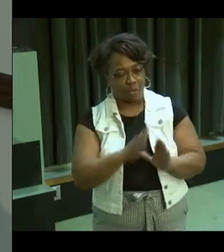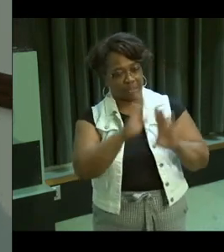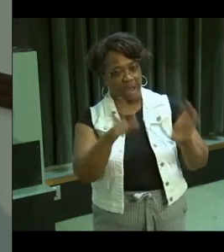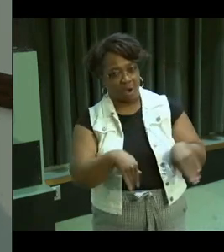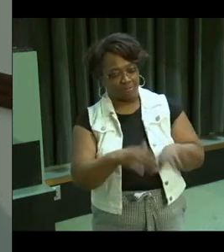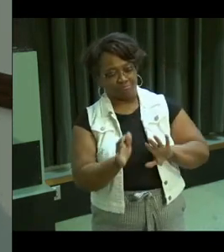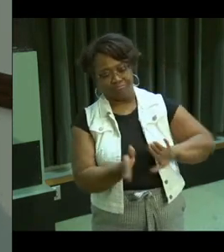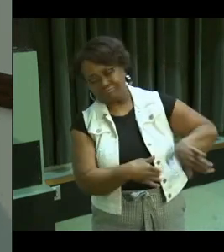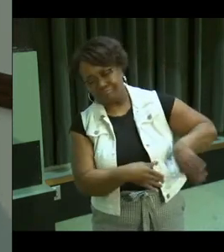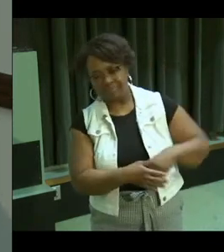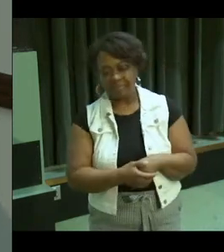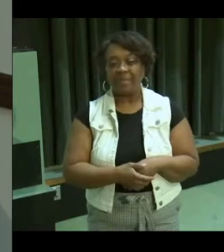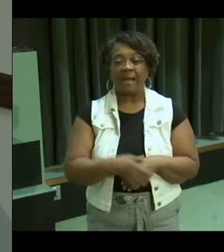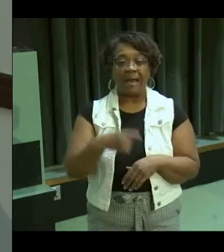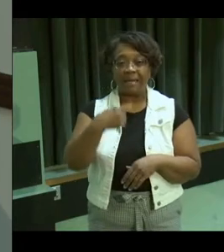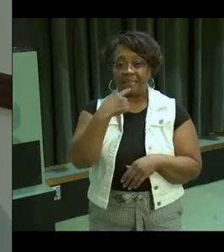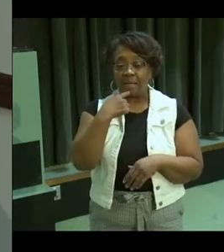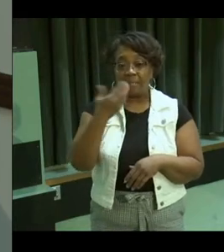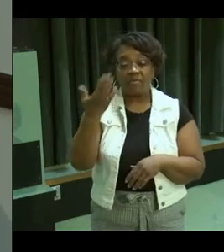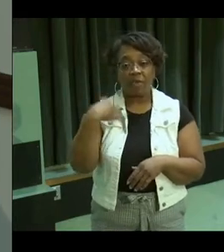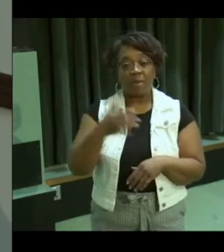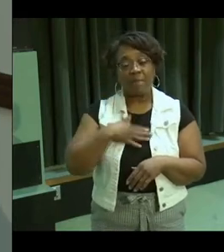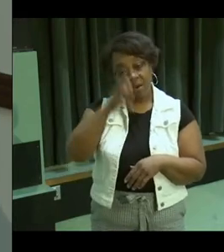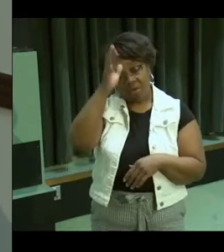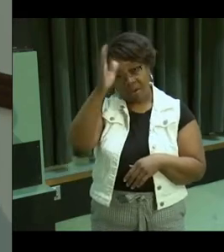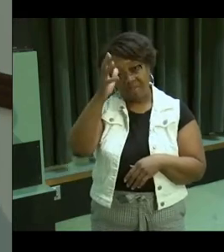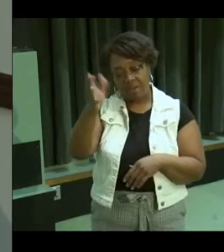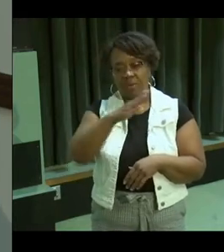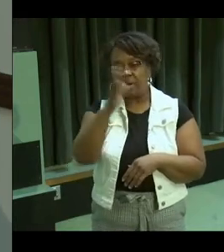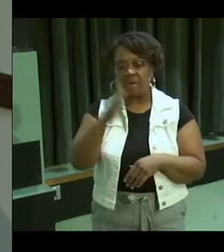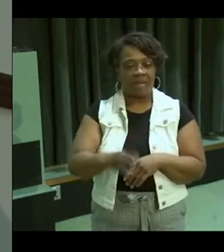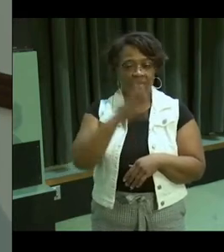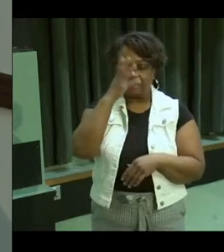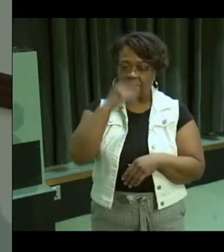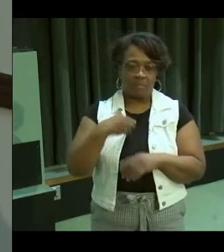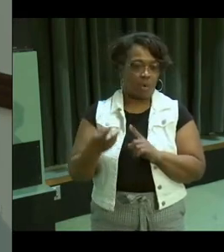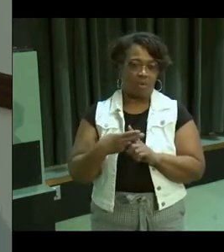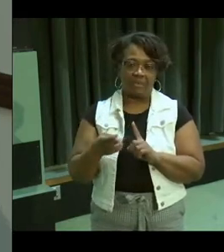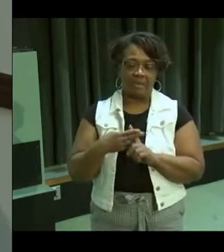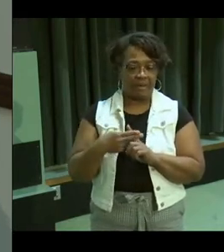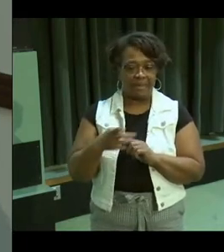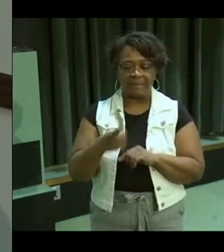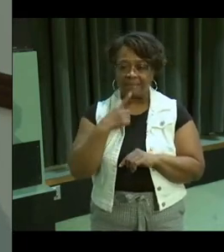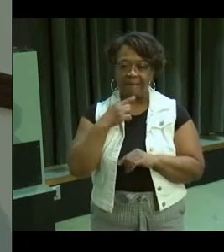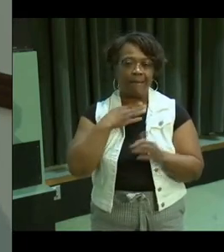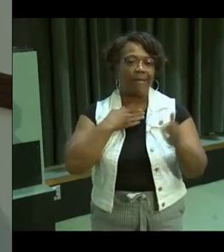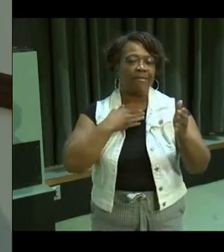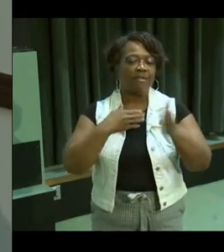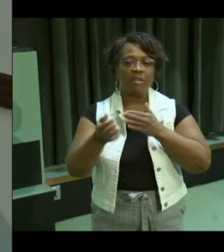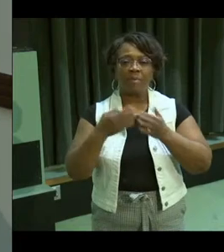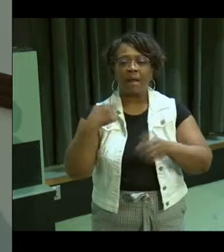I mentioned before, my grandfather had this thing. He